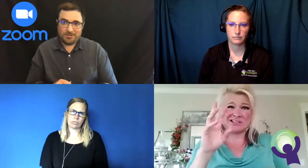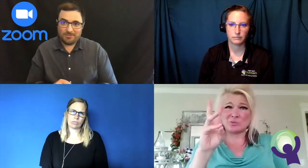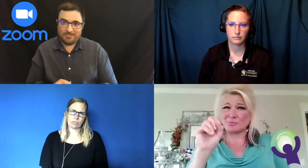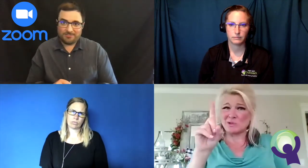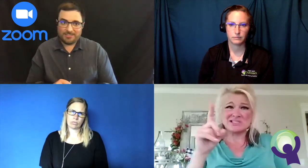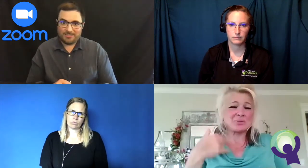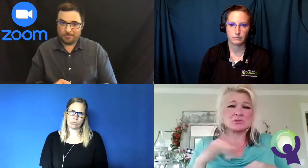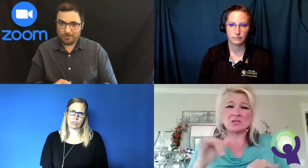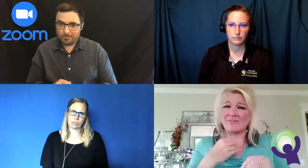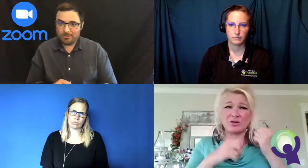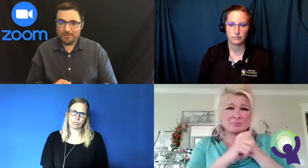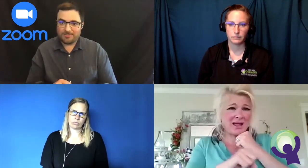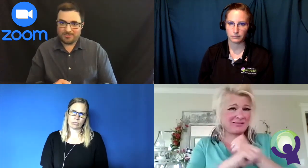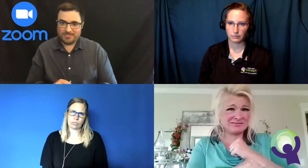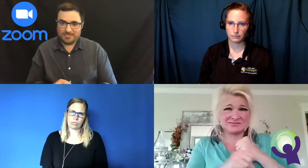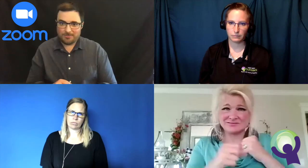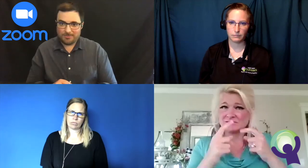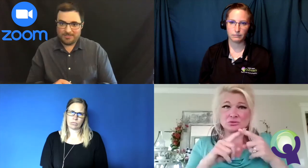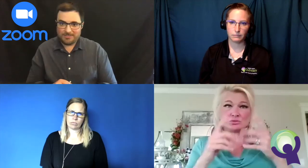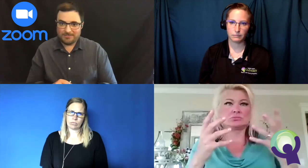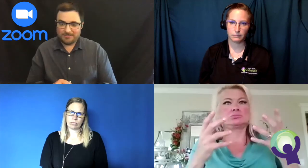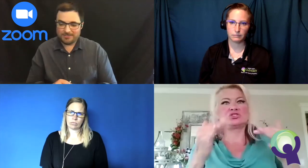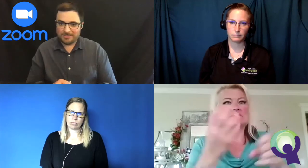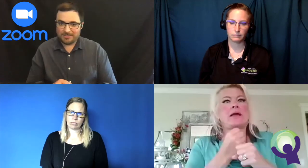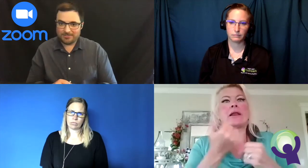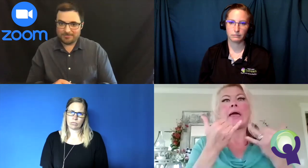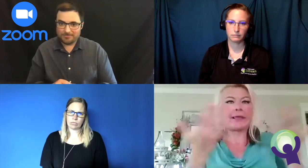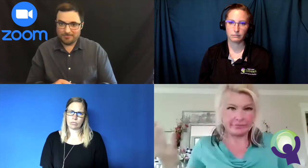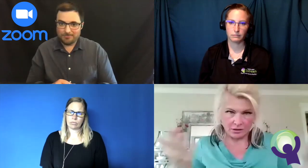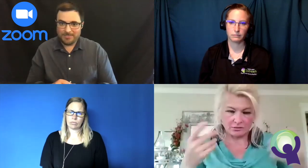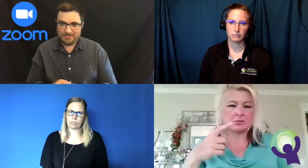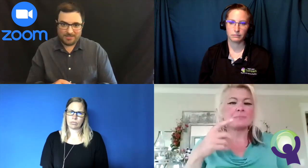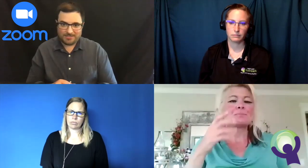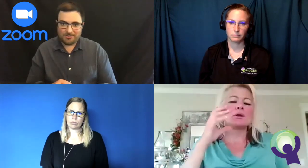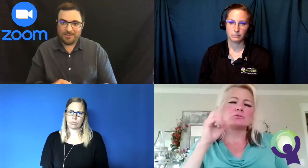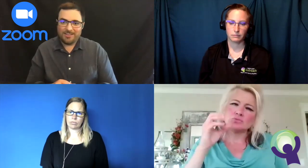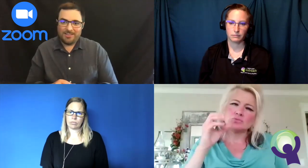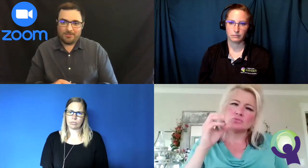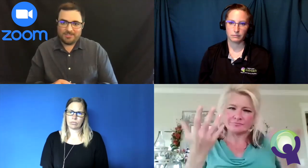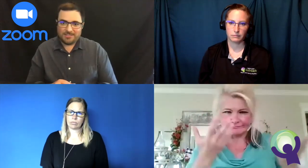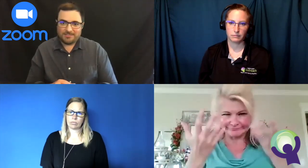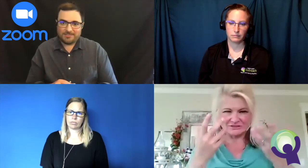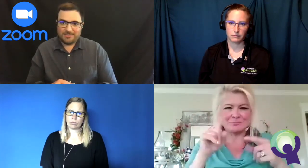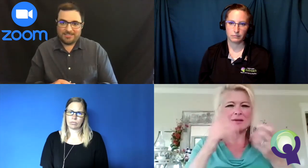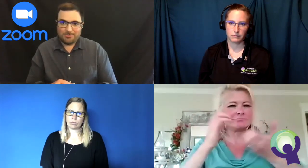on where you live, rural programs versus suburban and you know mid-city etcetera...those things it